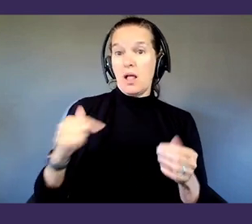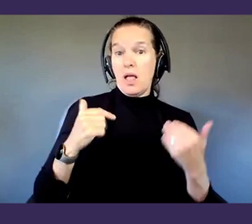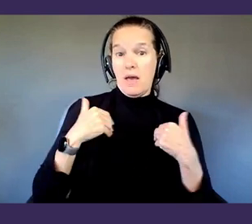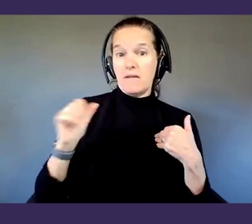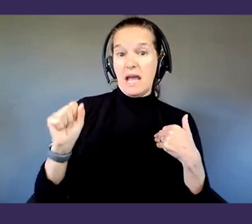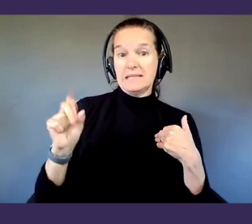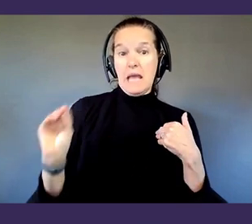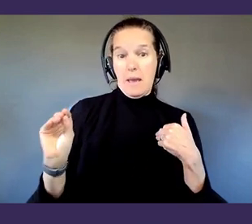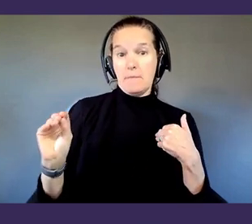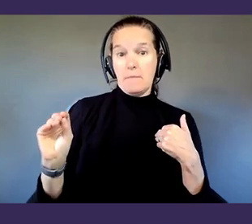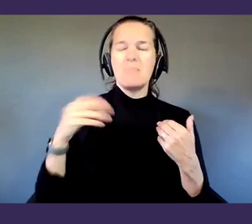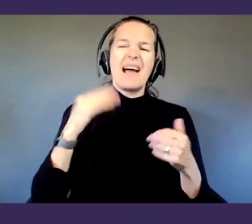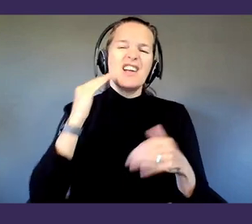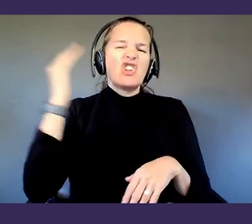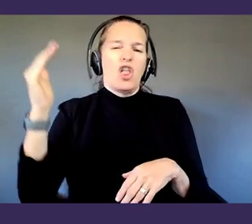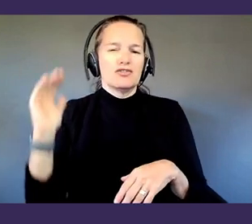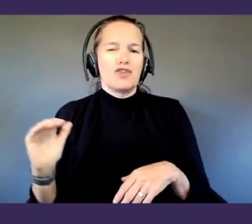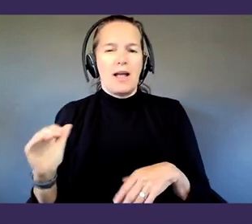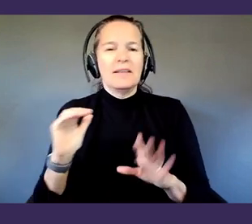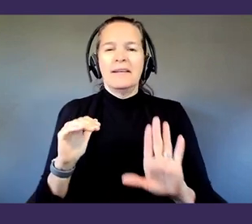or my adult child, I should say, 'cause you can only have it